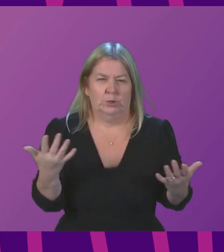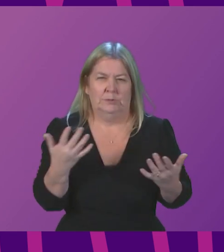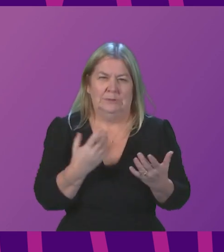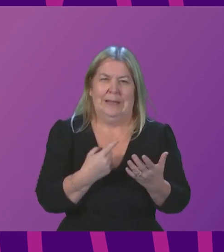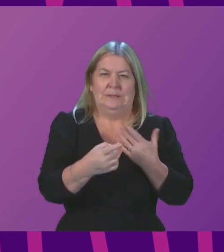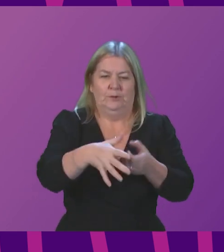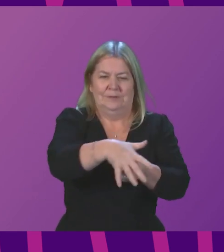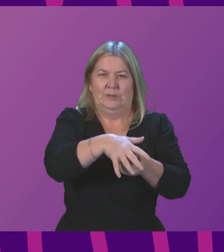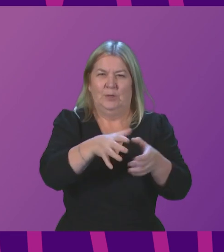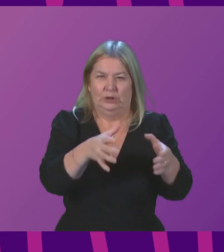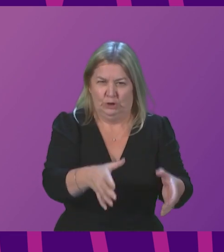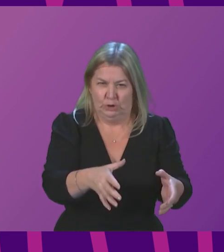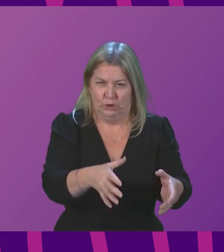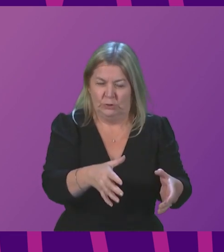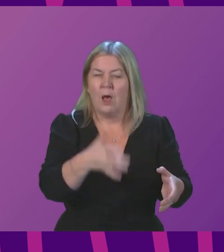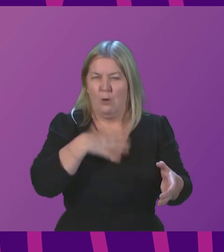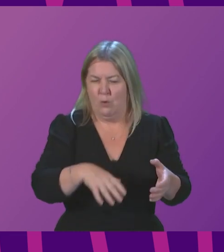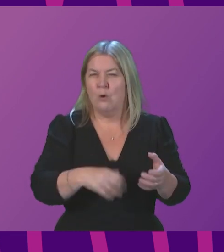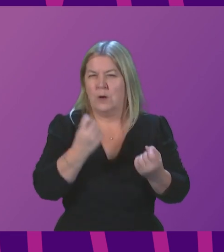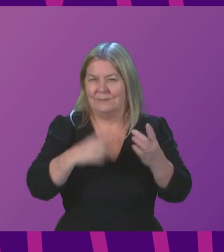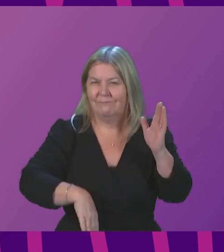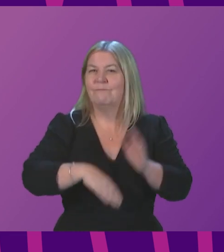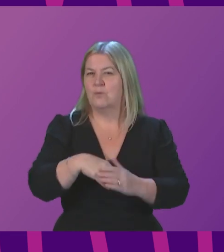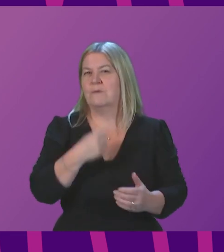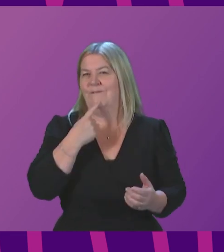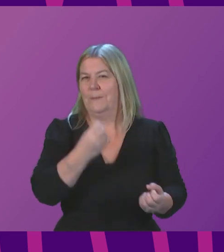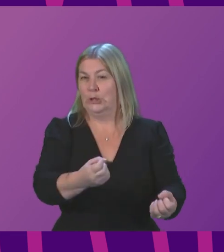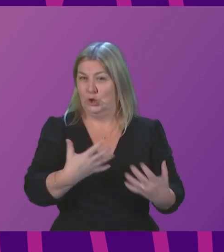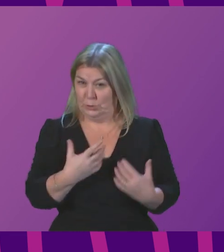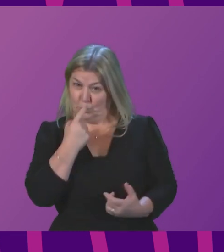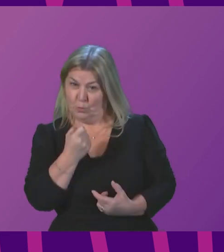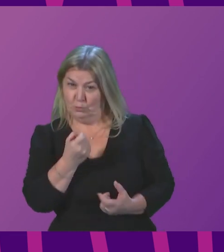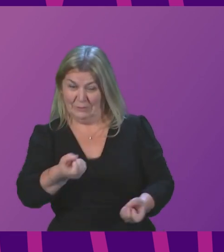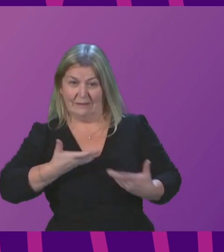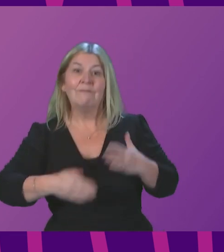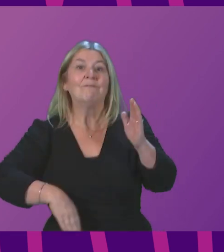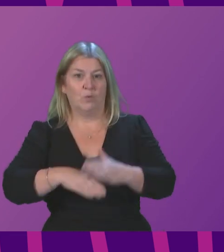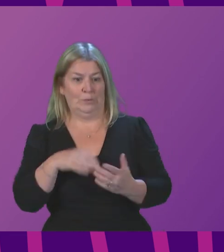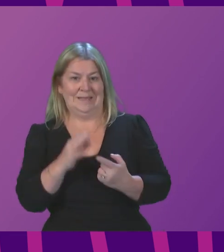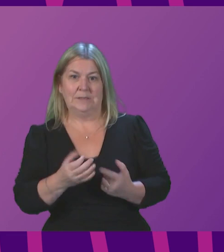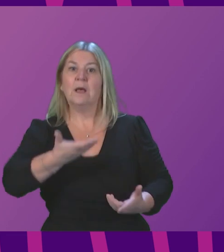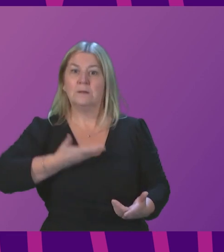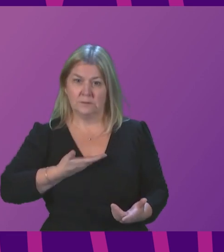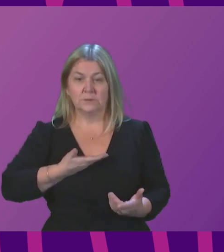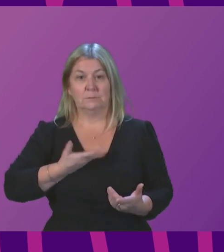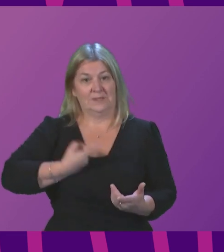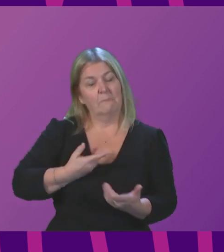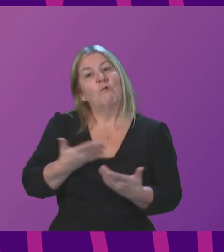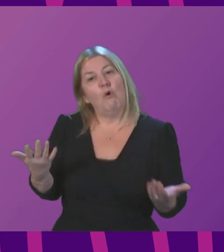I am being told in the chamber, but I obviously want to understand the full details. If Paul Sweeney wants to write to me or to the health secretary, I undertake to look into the situation,